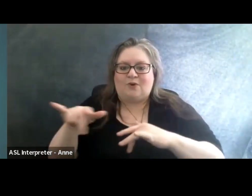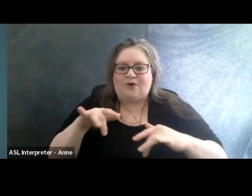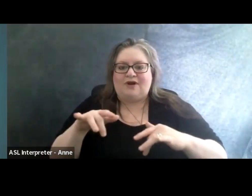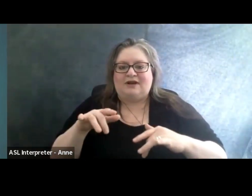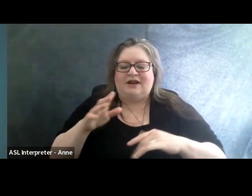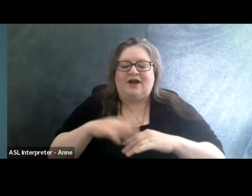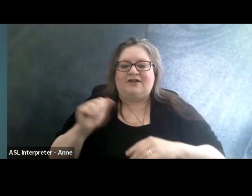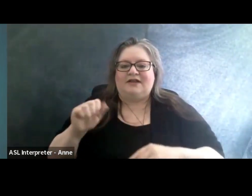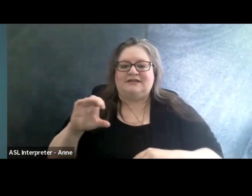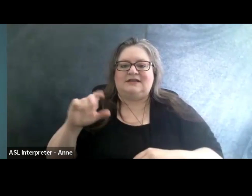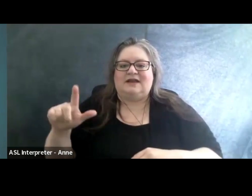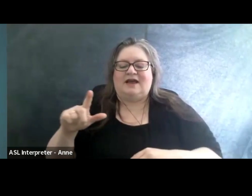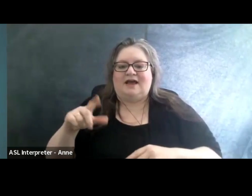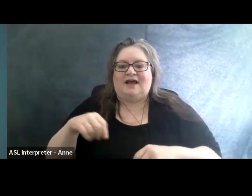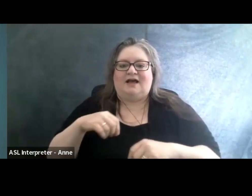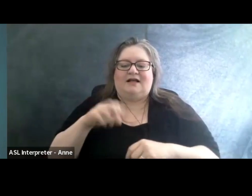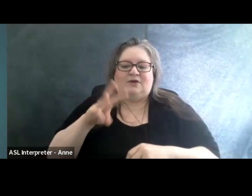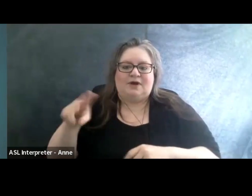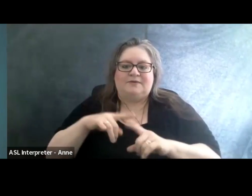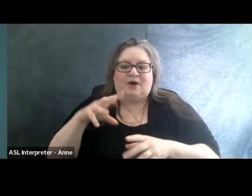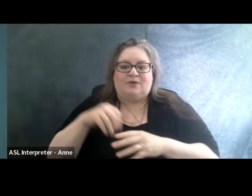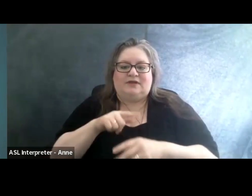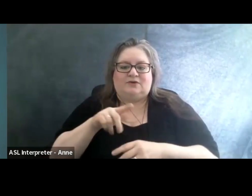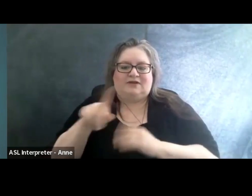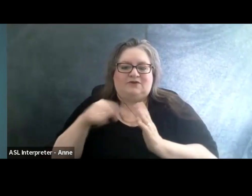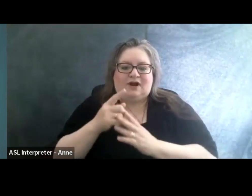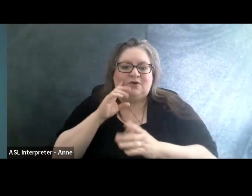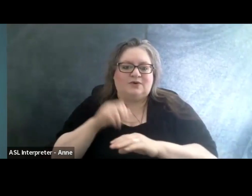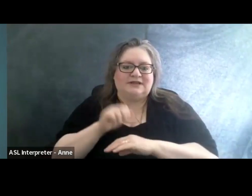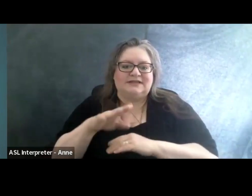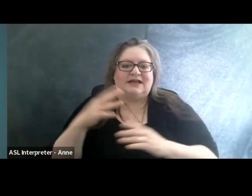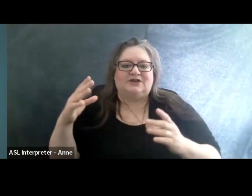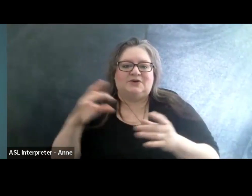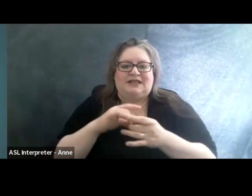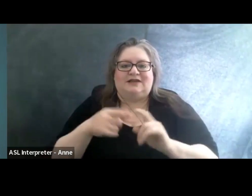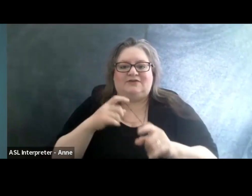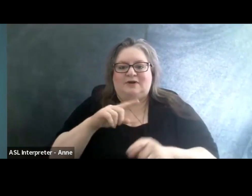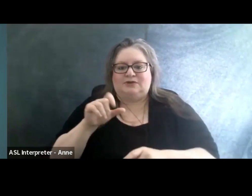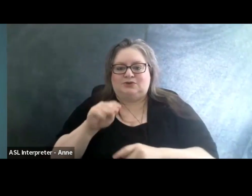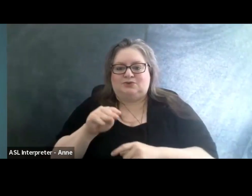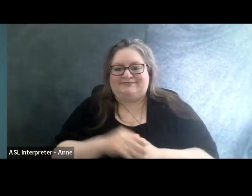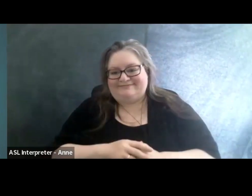website, but within 24 hours, you will get a link from Zoom. It's just not, it's it's the one